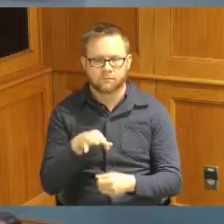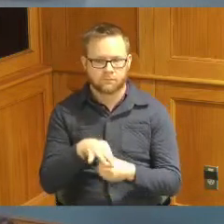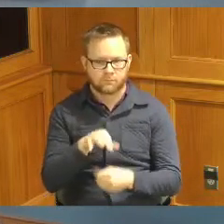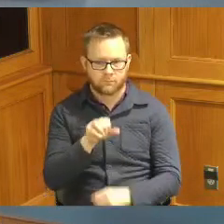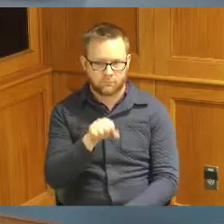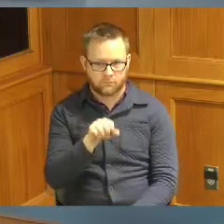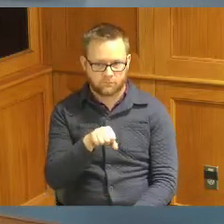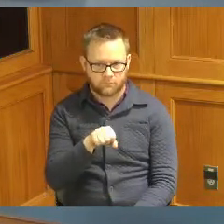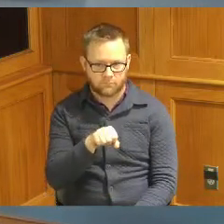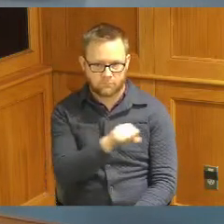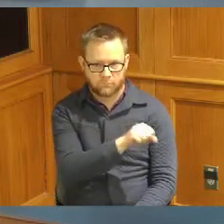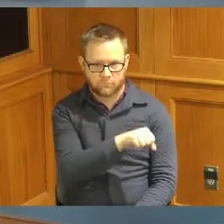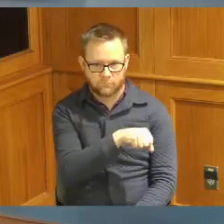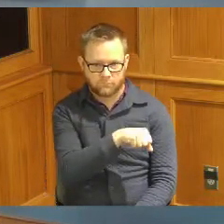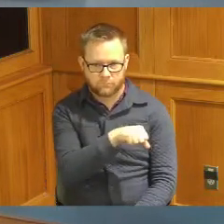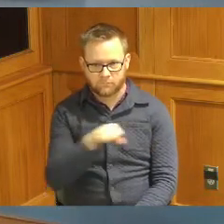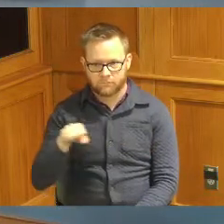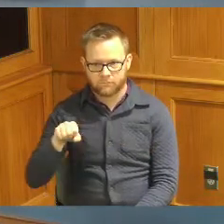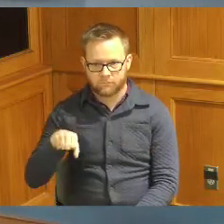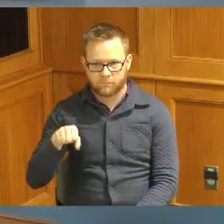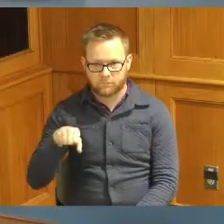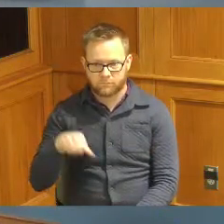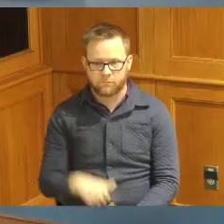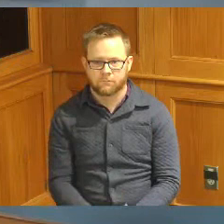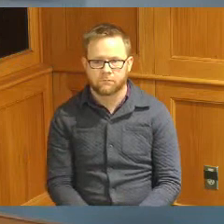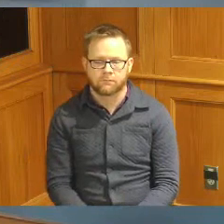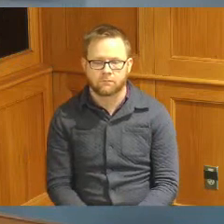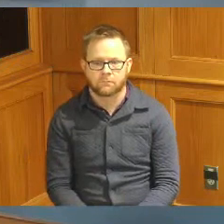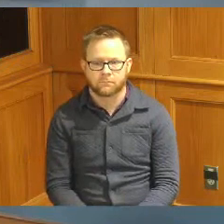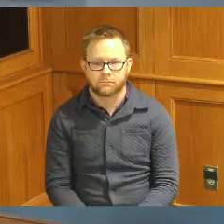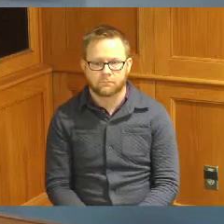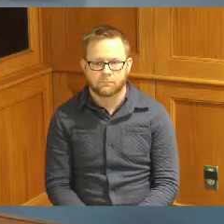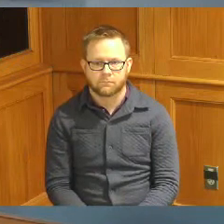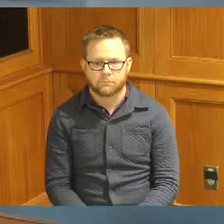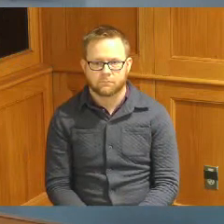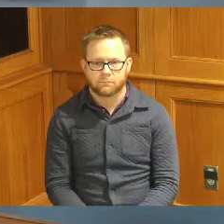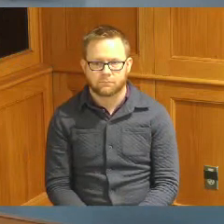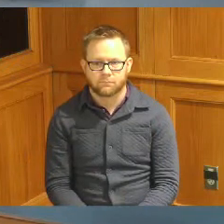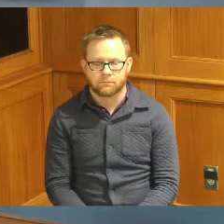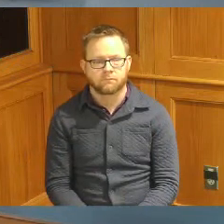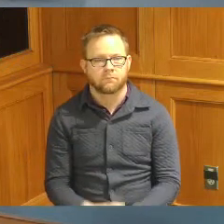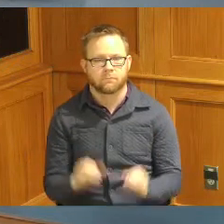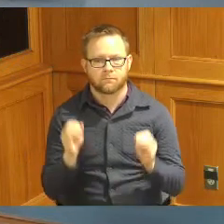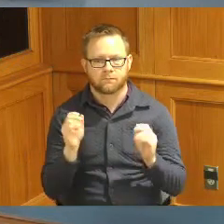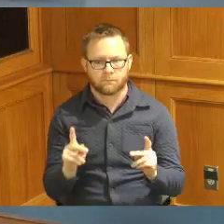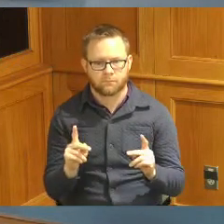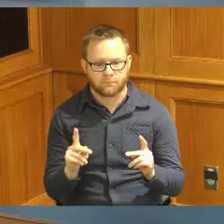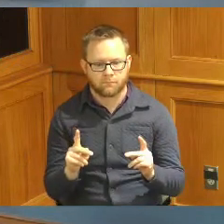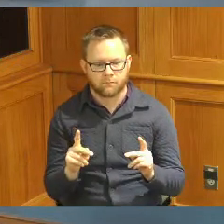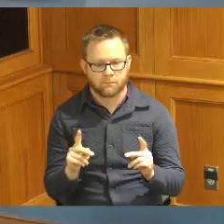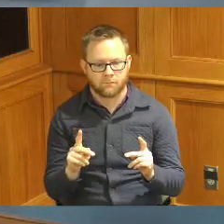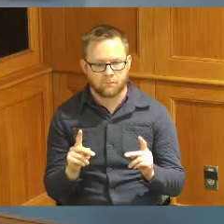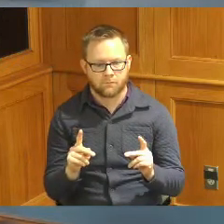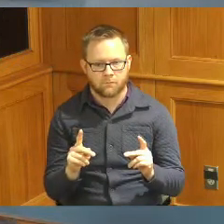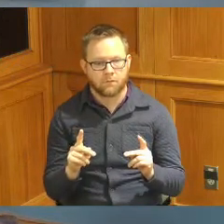Commissioner Driehaus yes Commissioner Summerow Dumas yes all right we have a proclamation